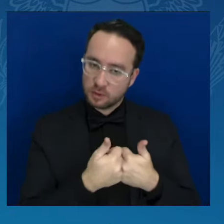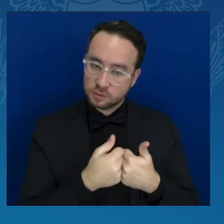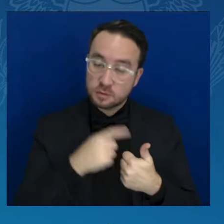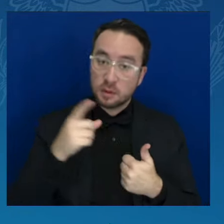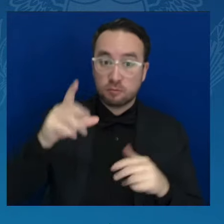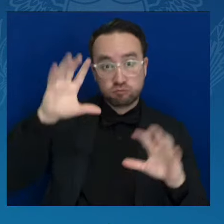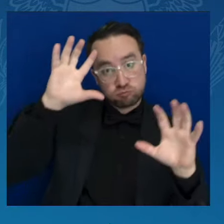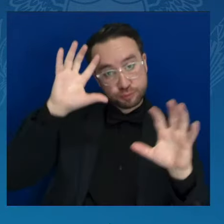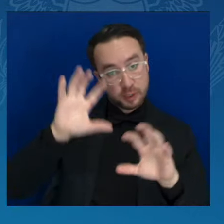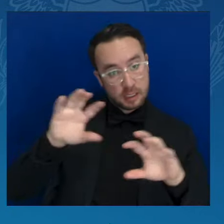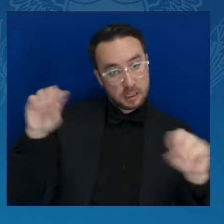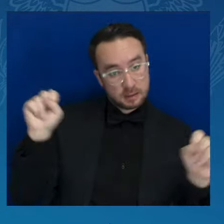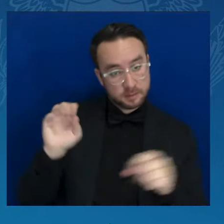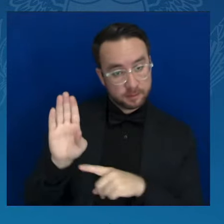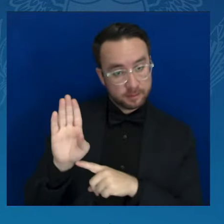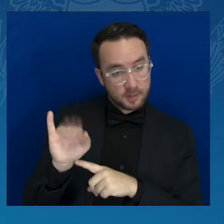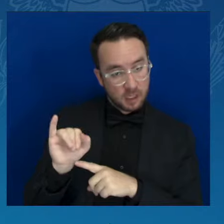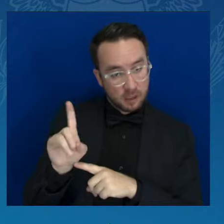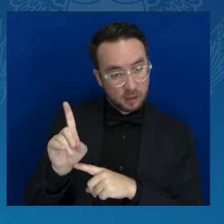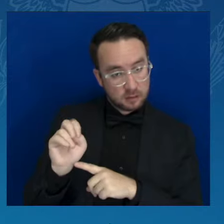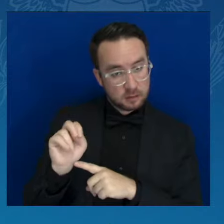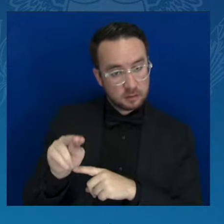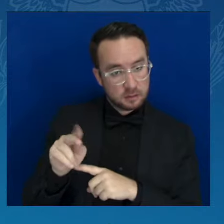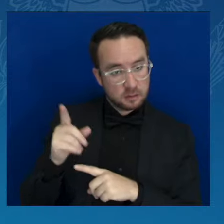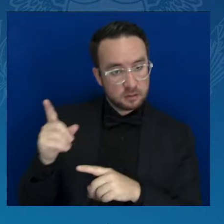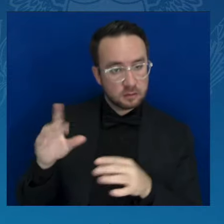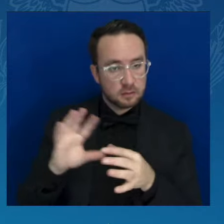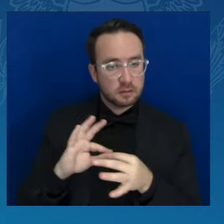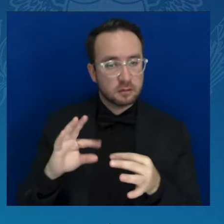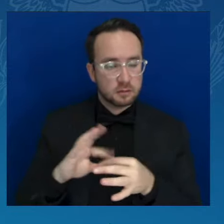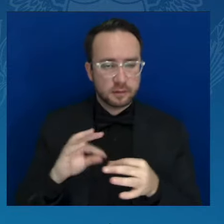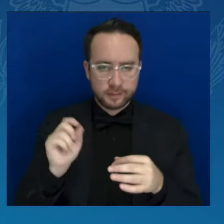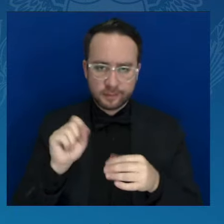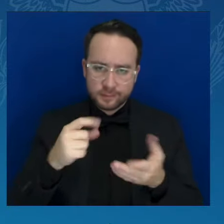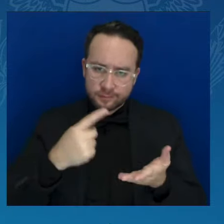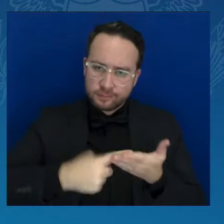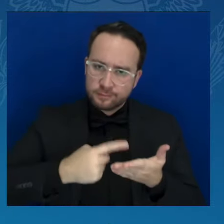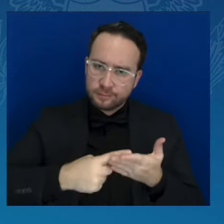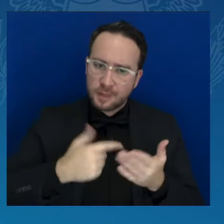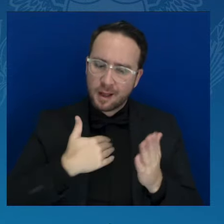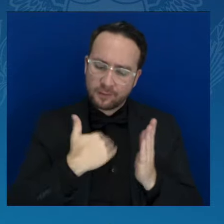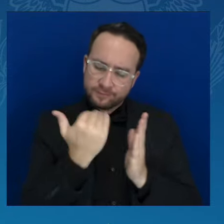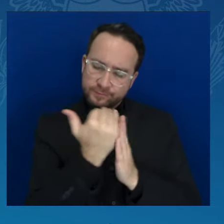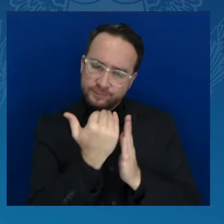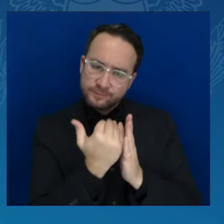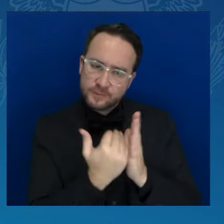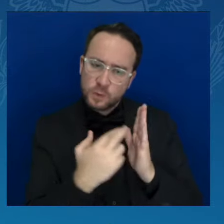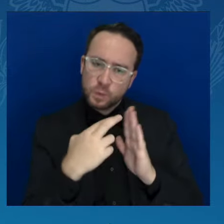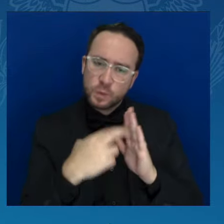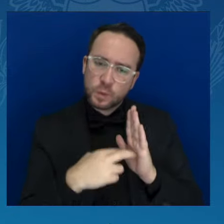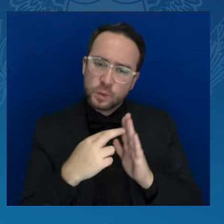for our national security space community. And I want to thank all of the members of that community or here in the room today.